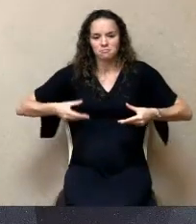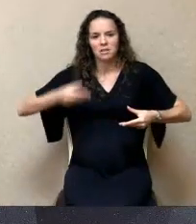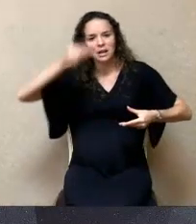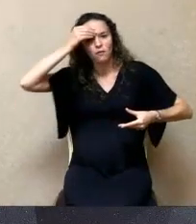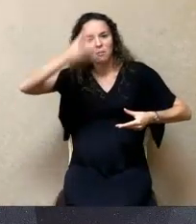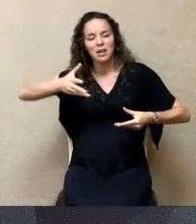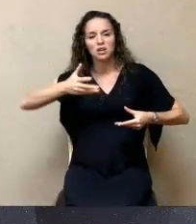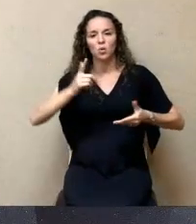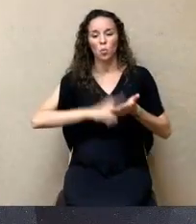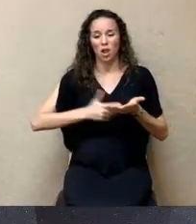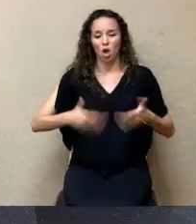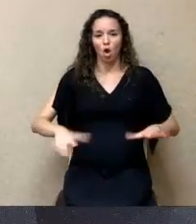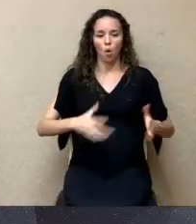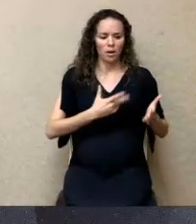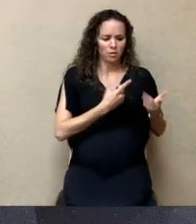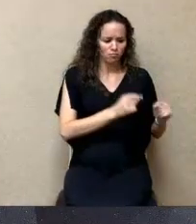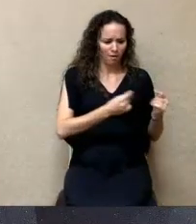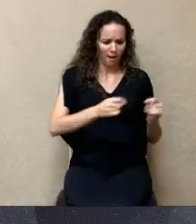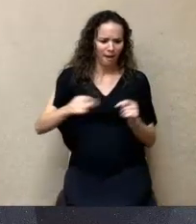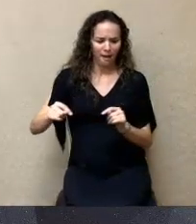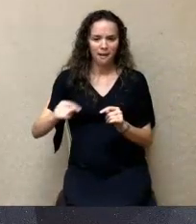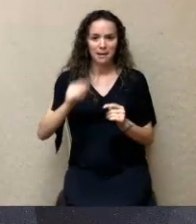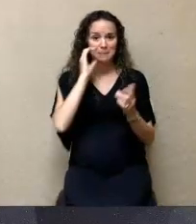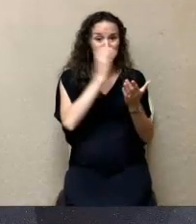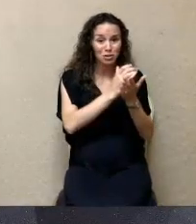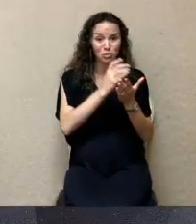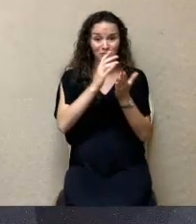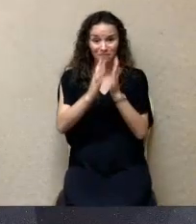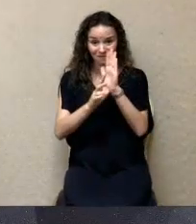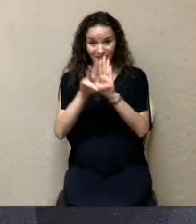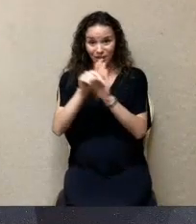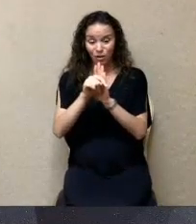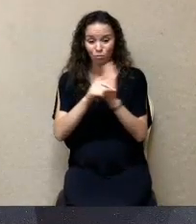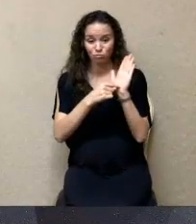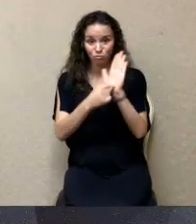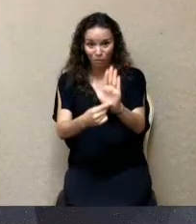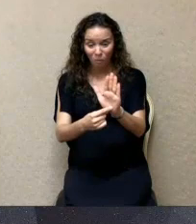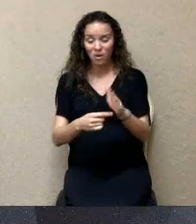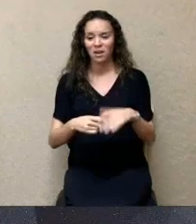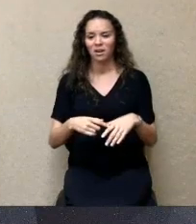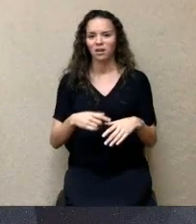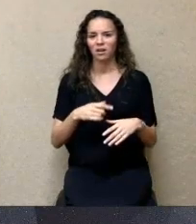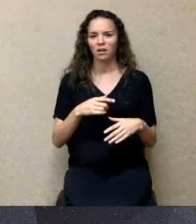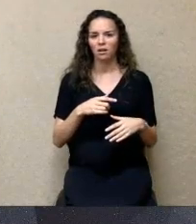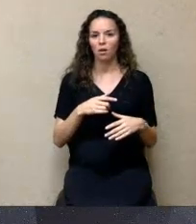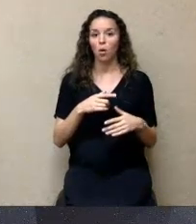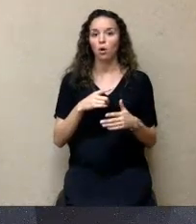Here are pictures or videos of what they've done. These are the things that have changed over the time since they've been referred.